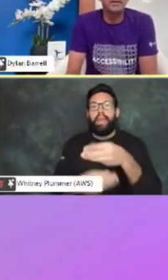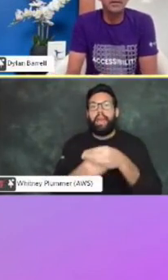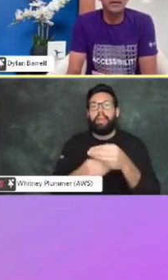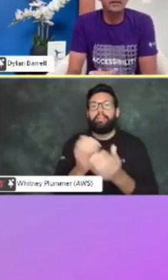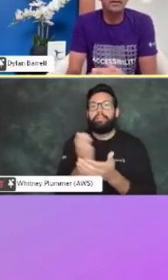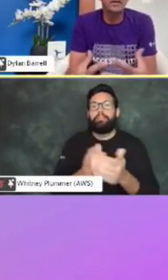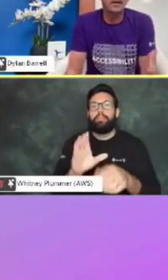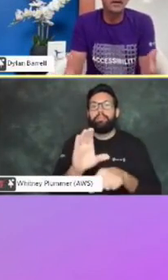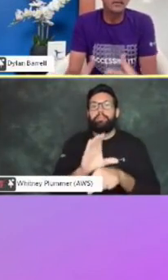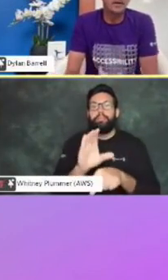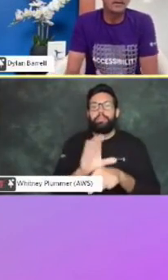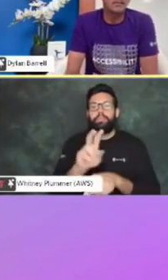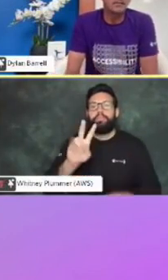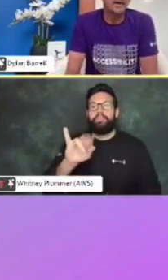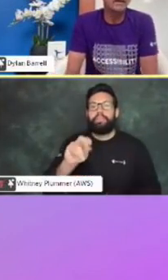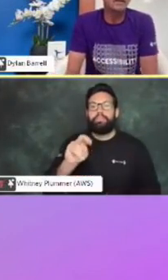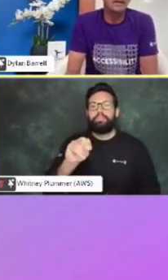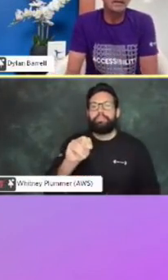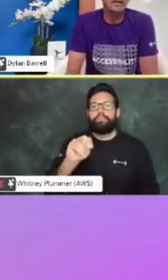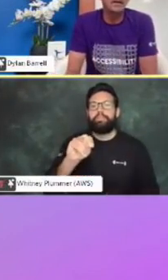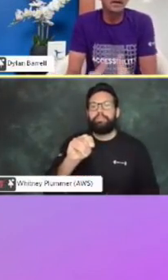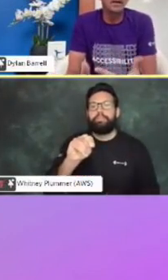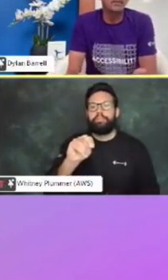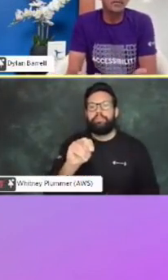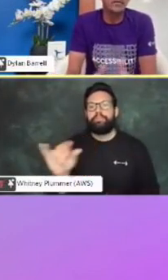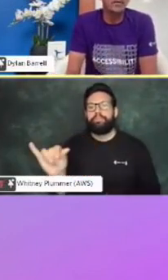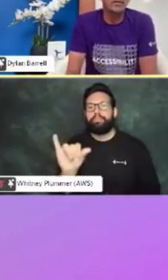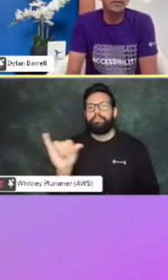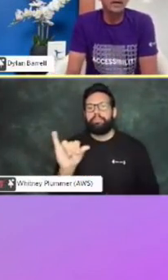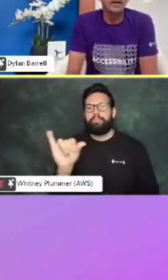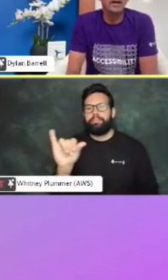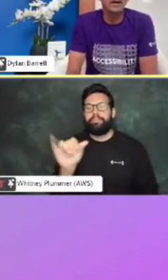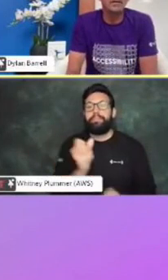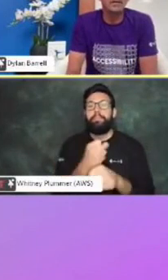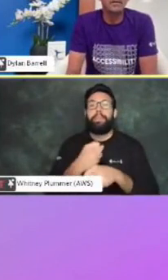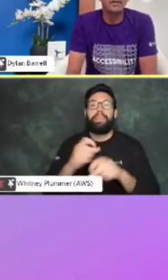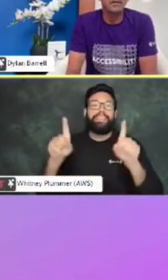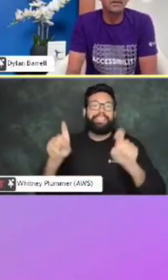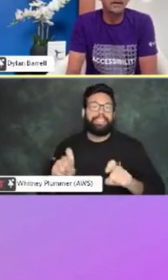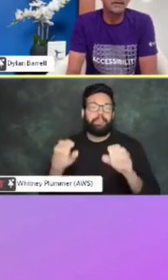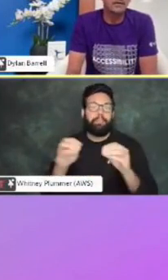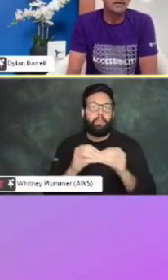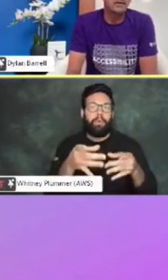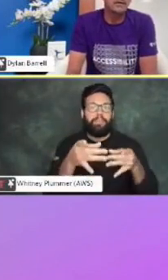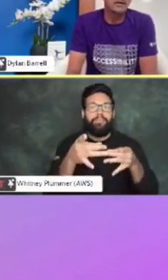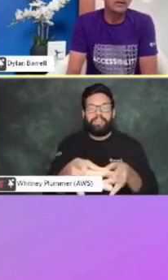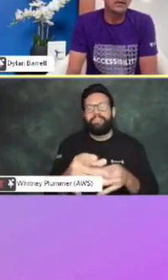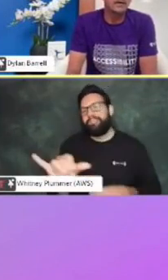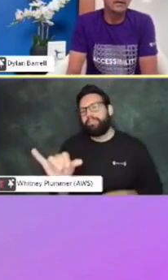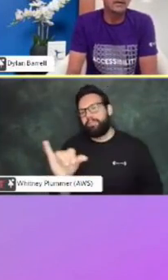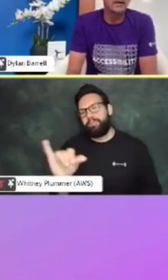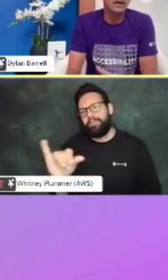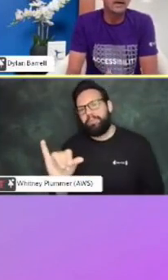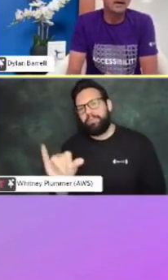so that we can make the testing a lot more efficient. Exciting feature, take a look at that.